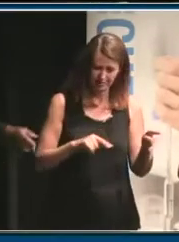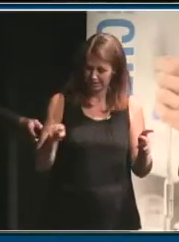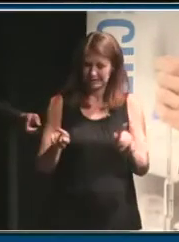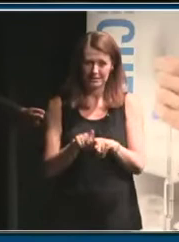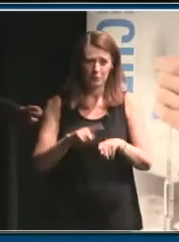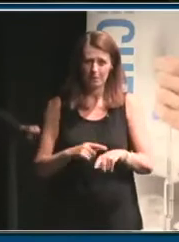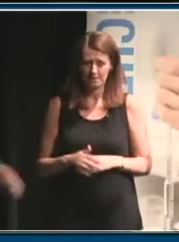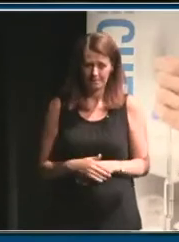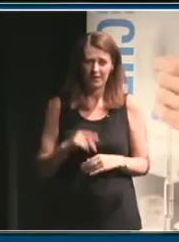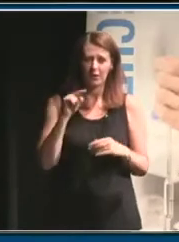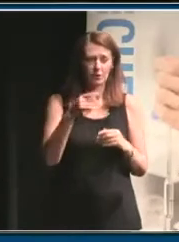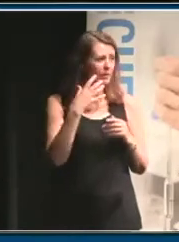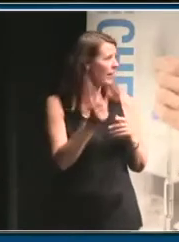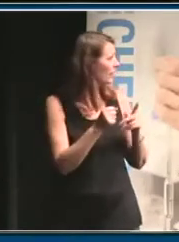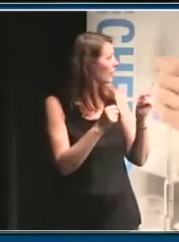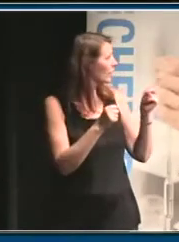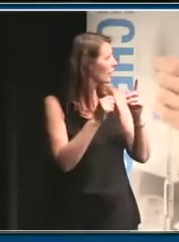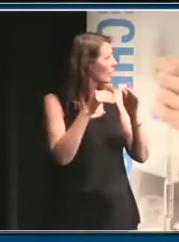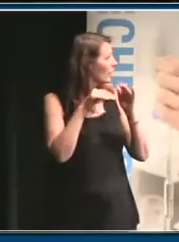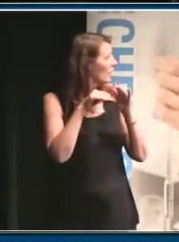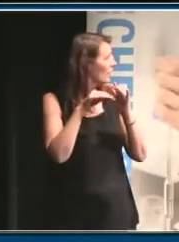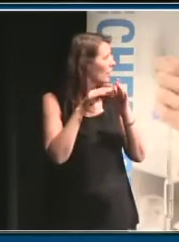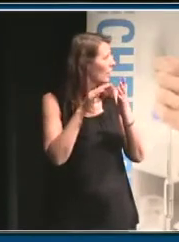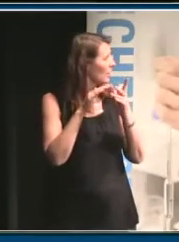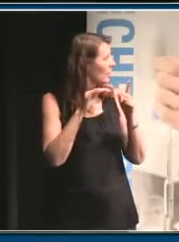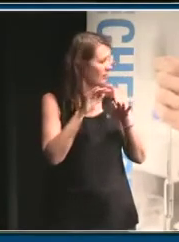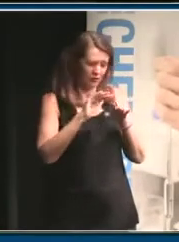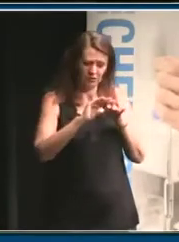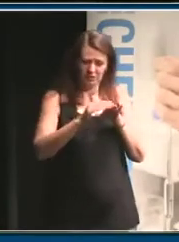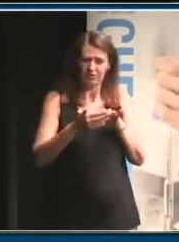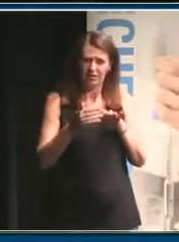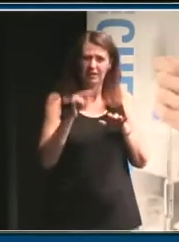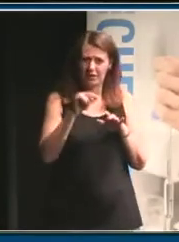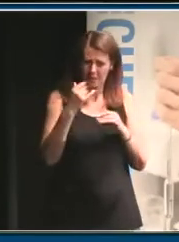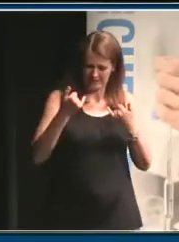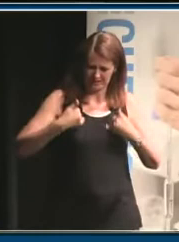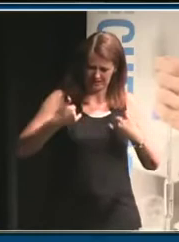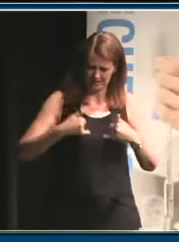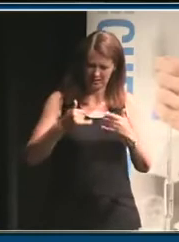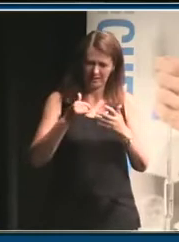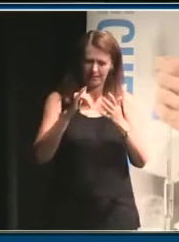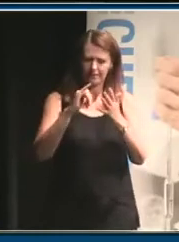We have a hair fabric shaping and toning thing-o. There’s this disease called psoriasis in which one